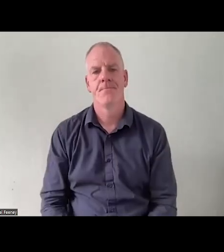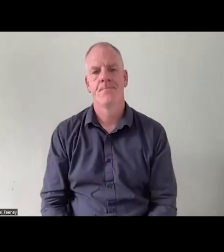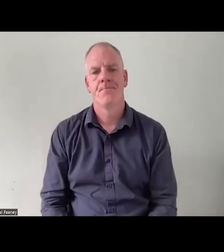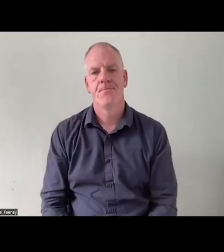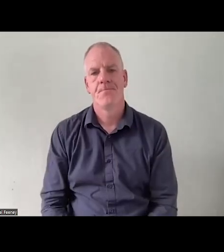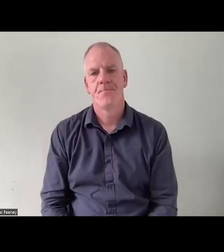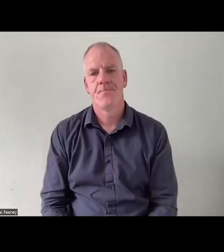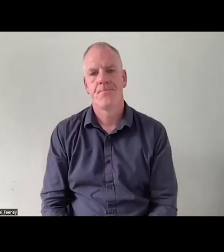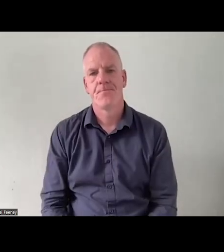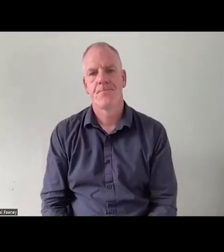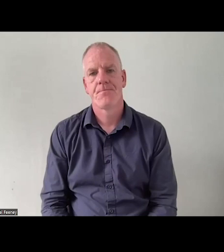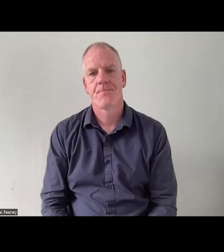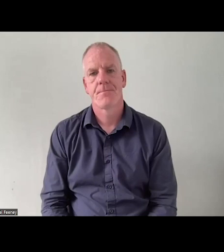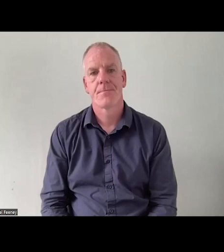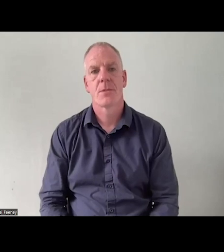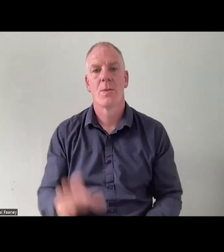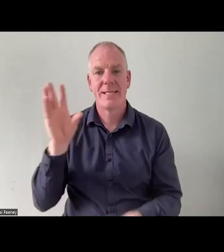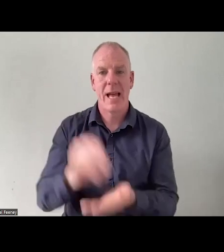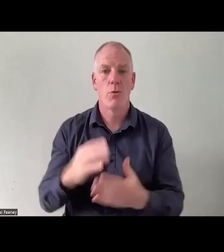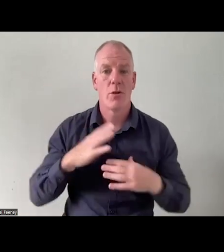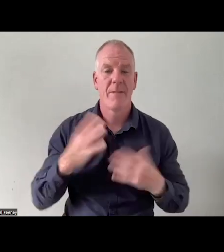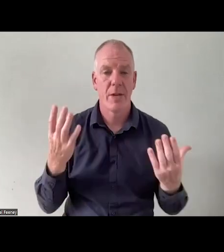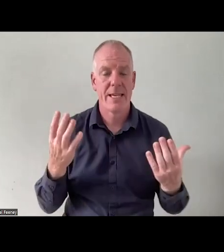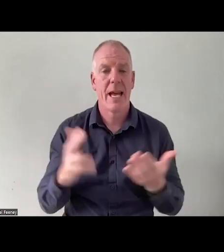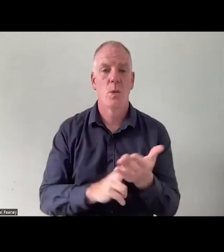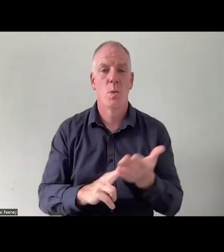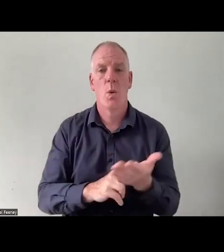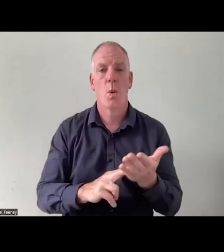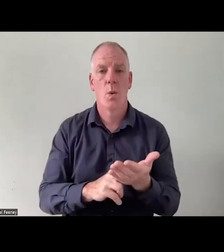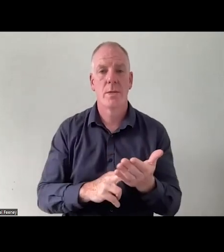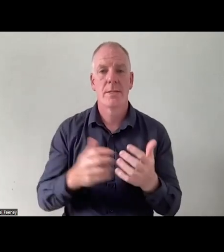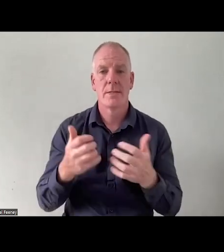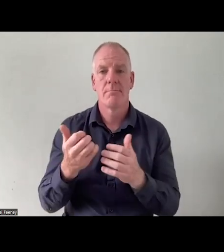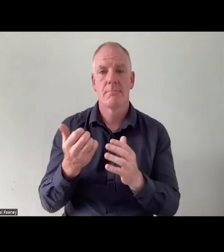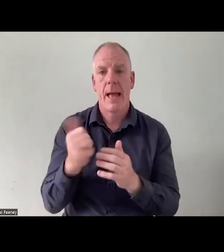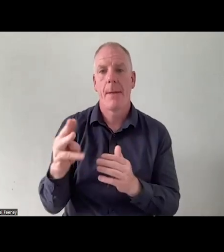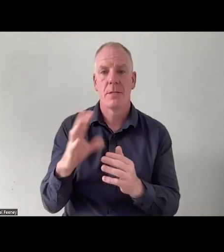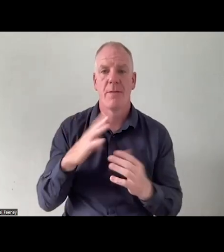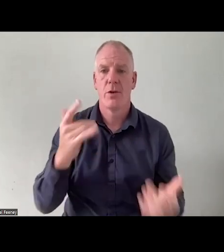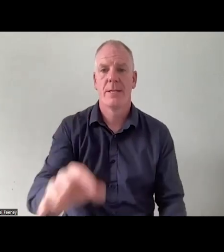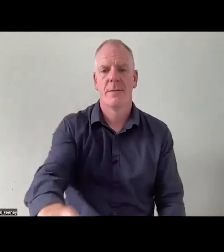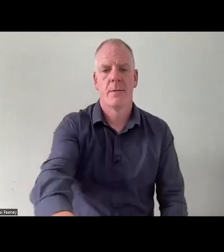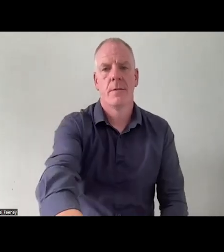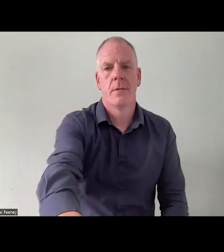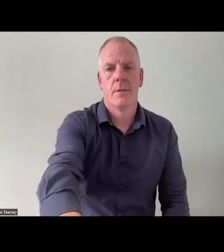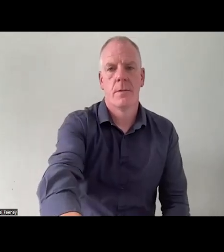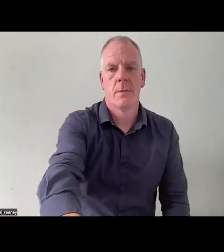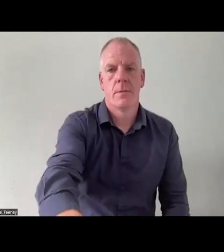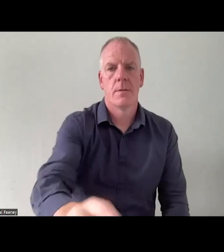So, downloading the applications are free and use of the applications is free. We also want to ensure that when people scan the codes